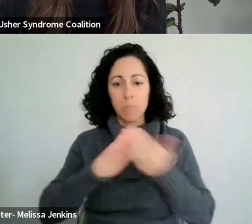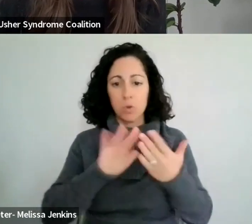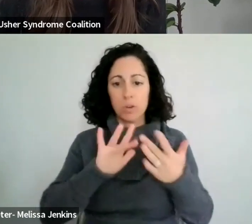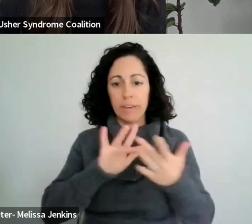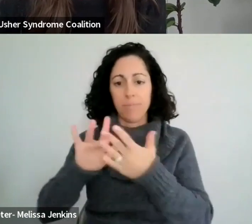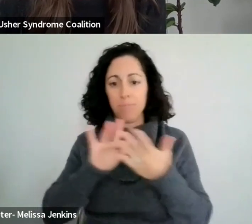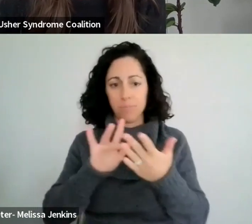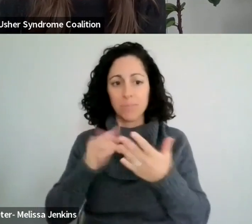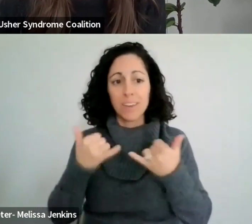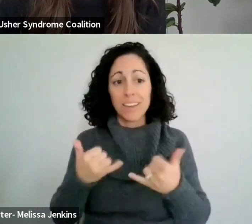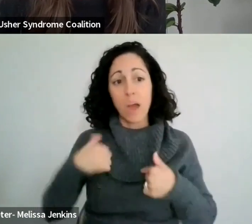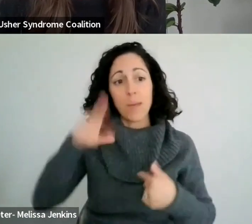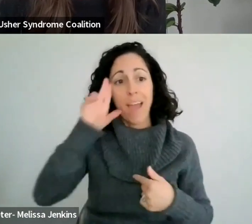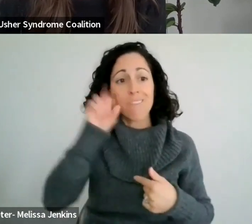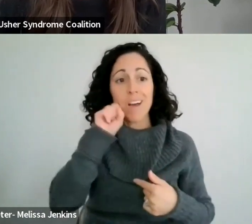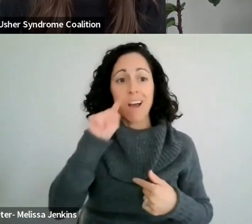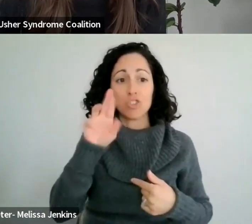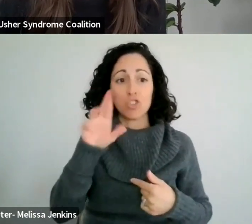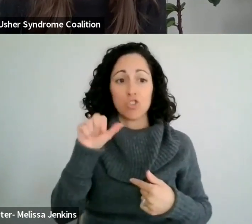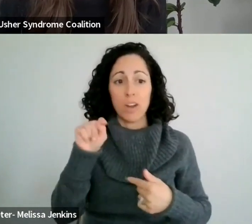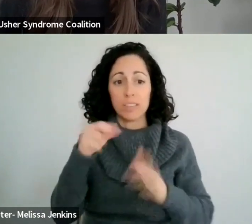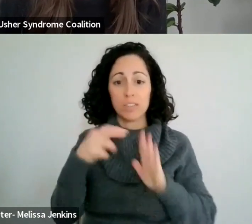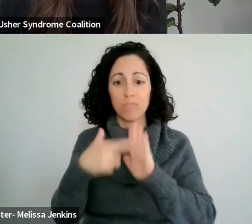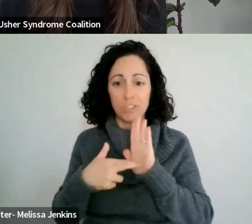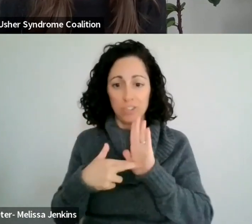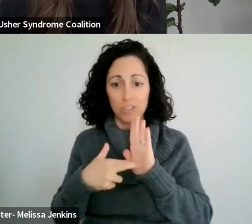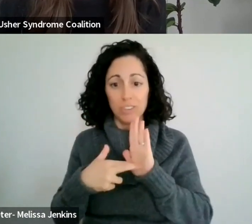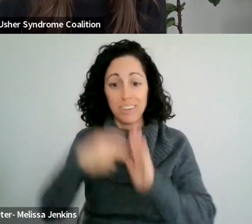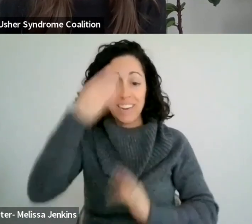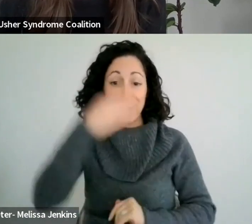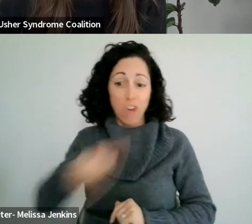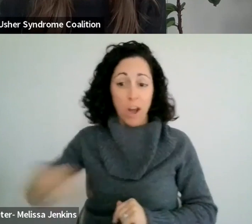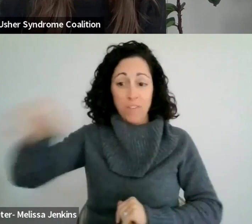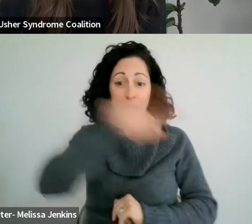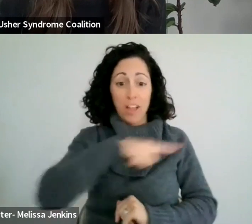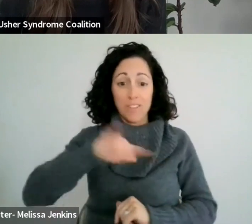really getting in front of all of you like we are doing today and really